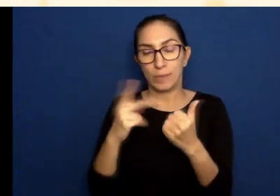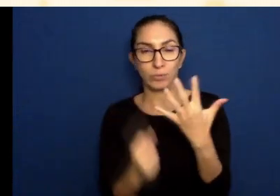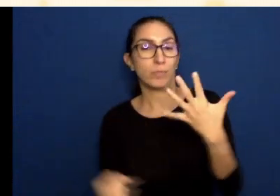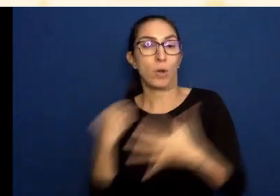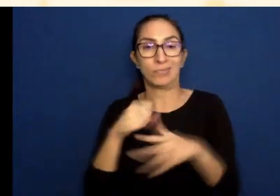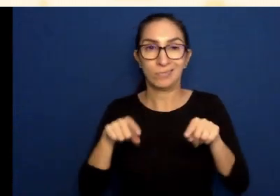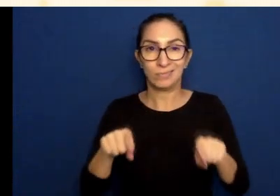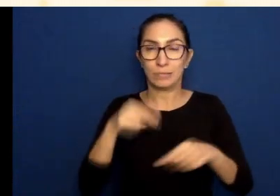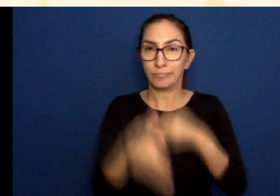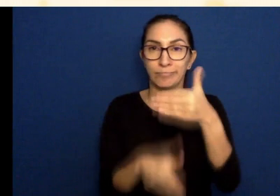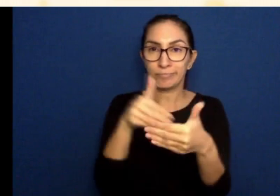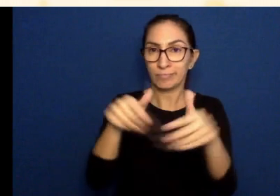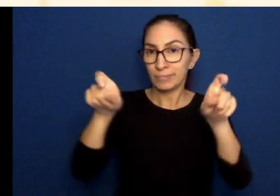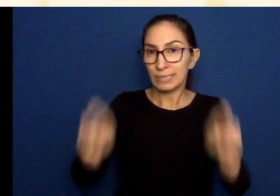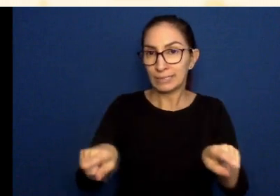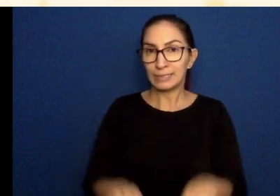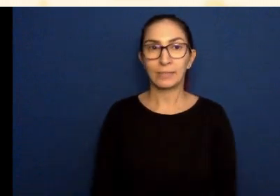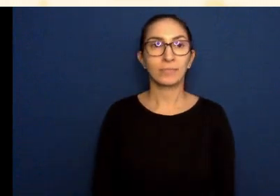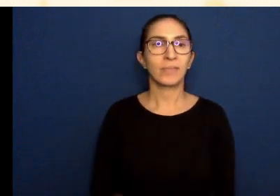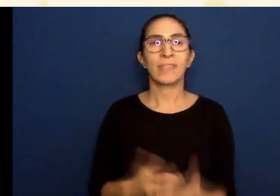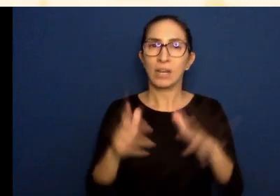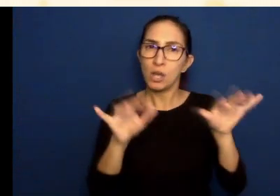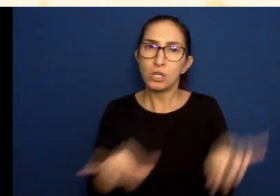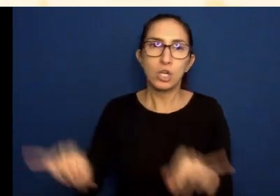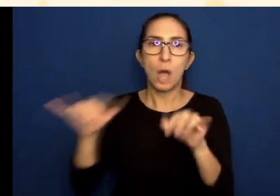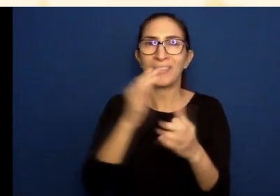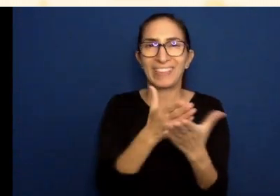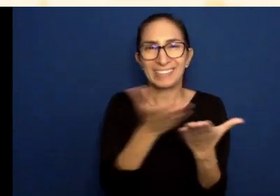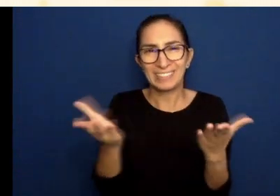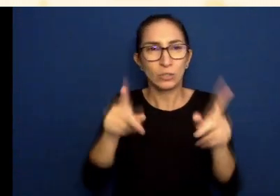However, it is important to define and include the critical functionality